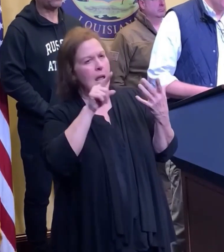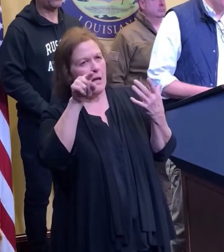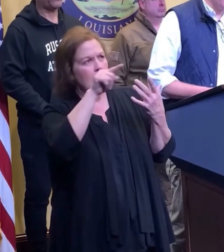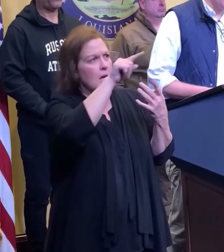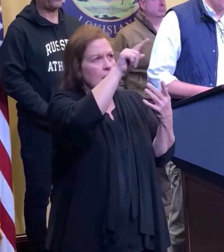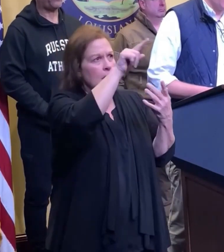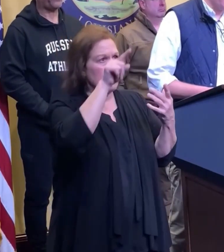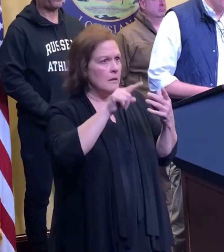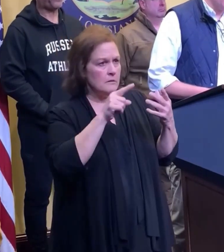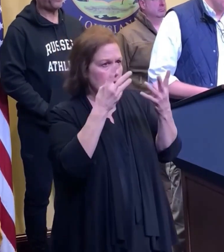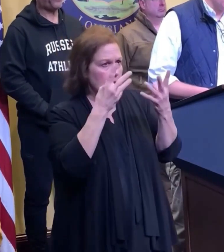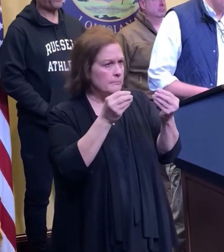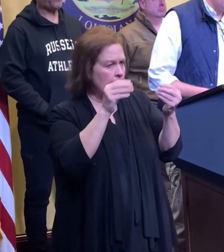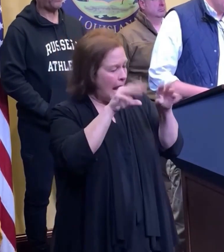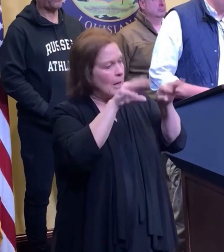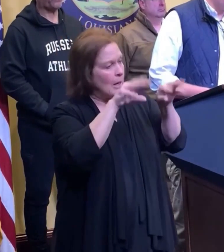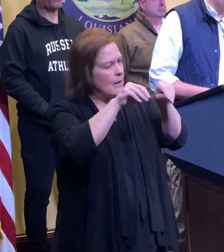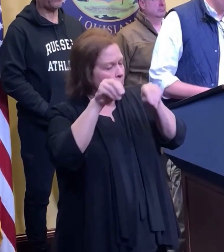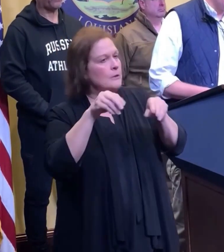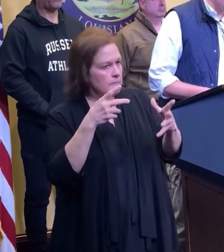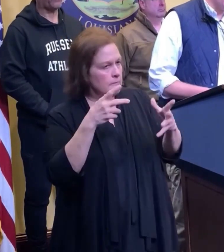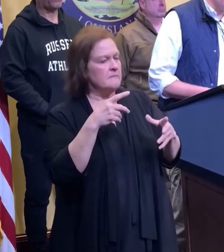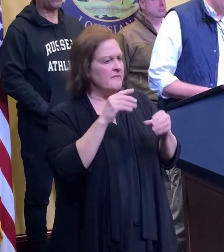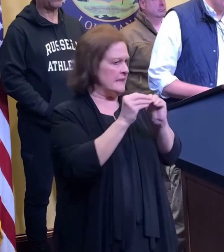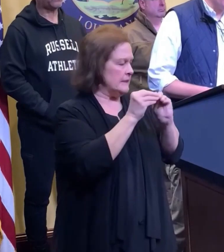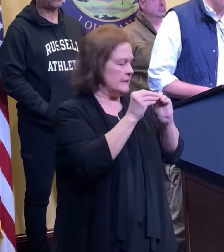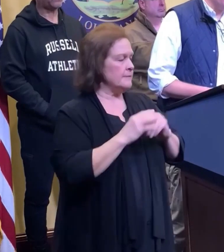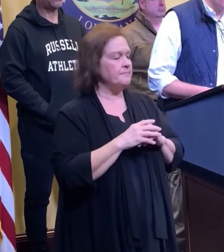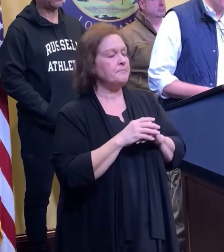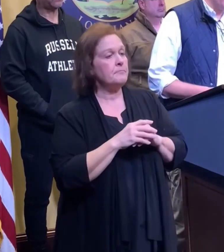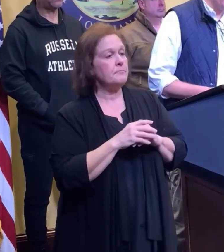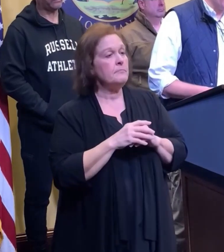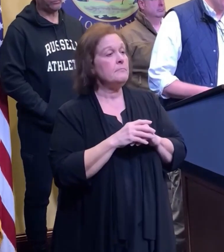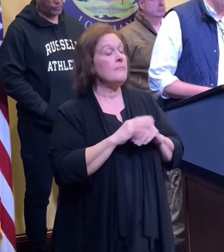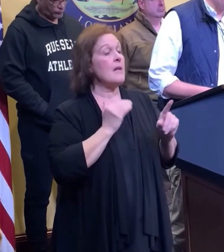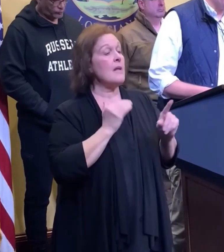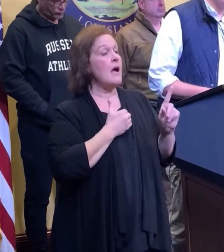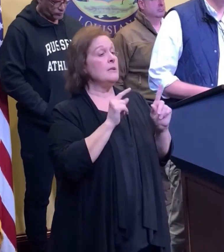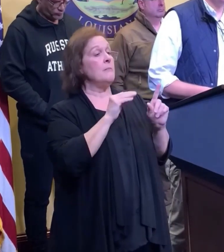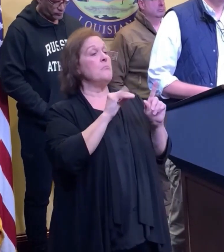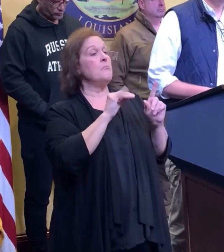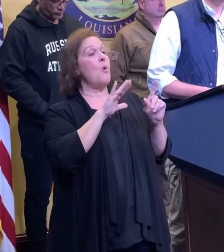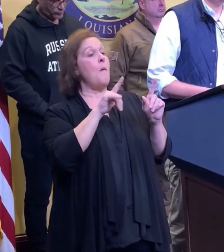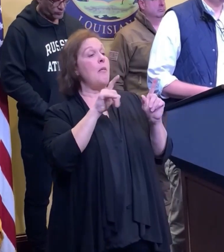of that swath of damage is update from the utilities is t-mobile is 100 operational